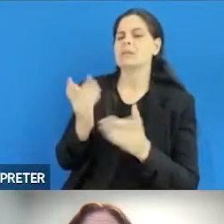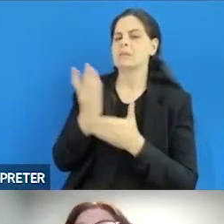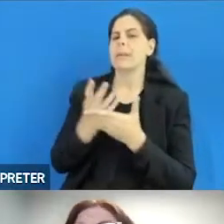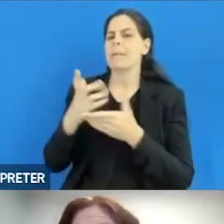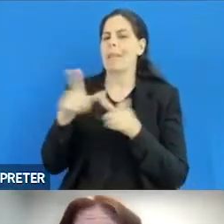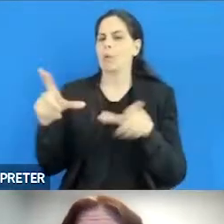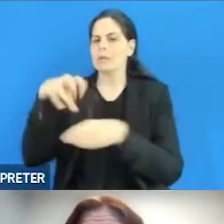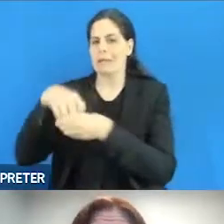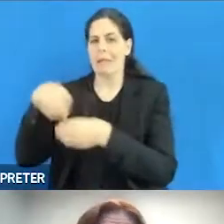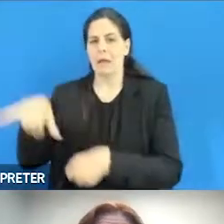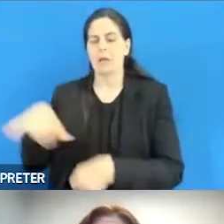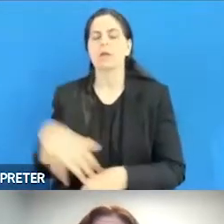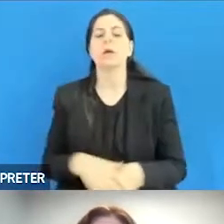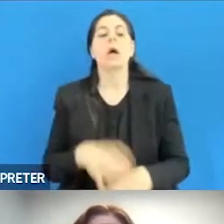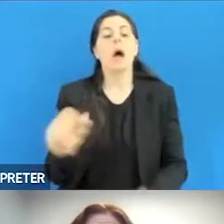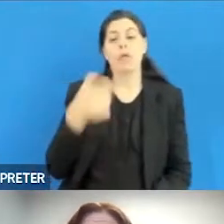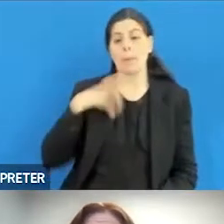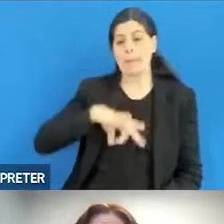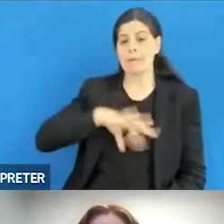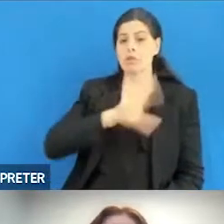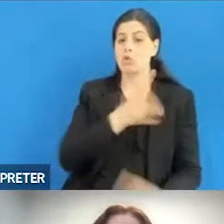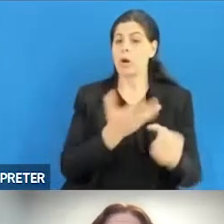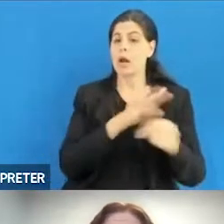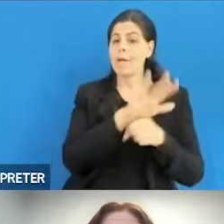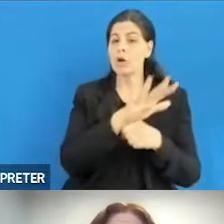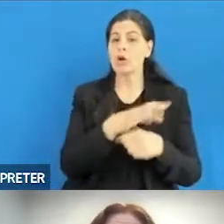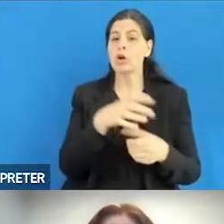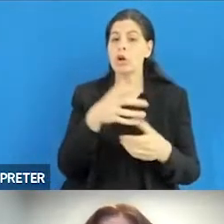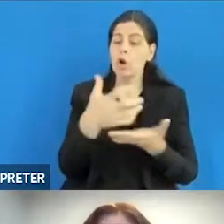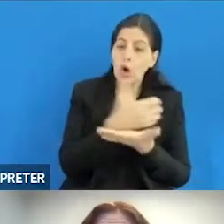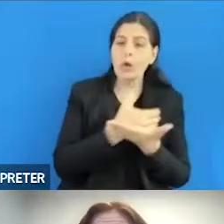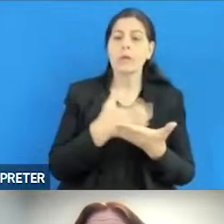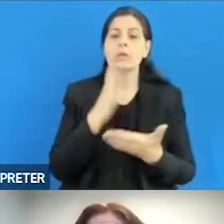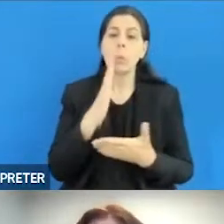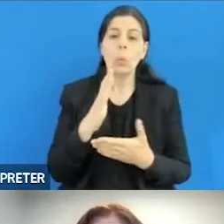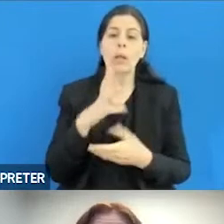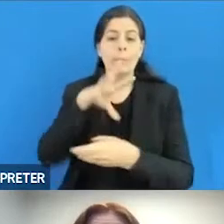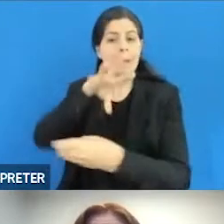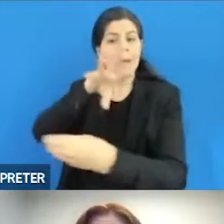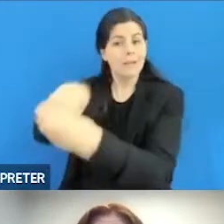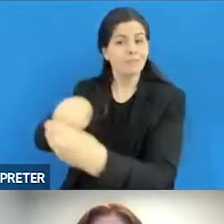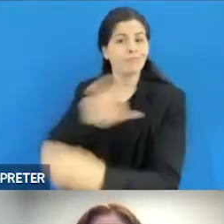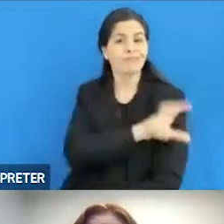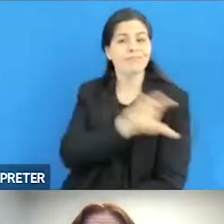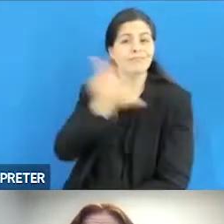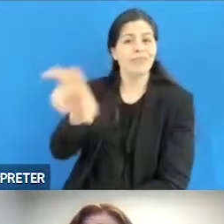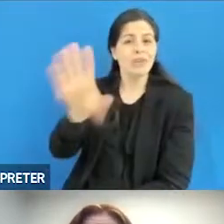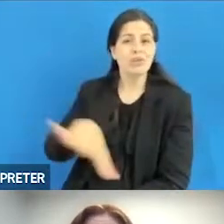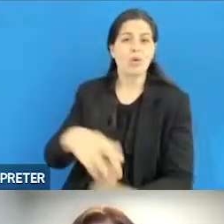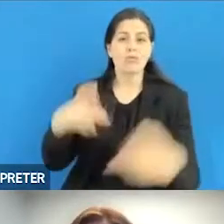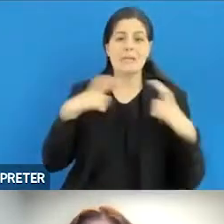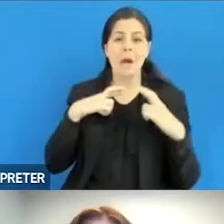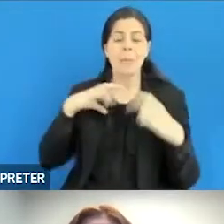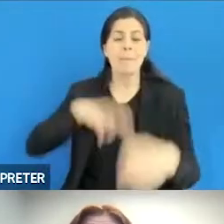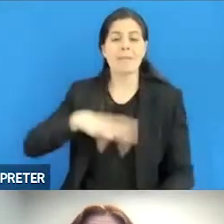The benefits. Your covered earnings will count towards your eligibility for health insurance and retirement benefits. Your podcasting work